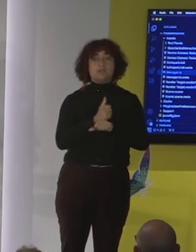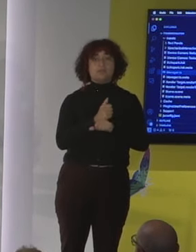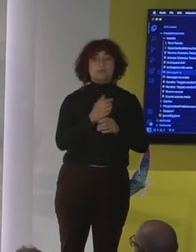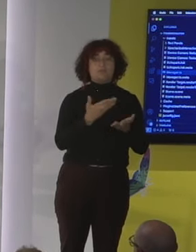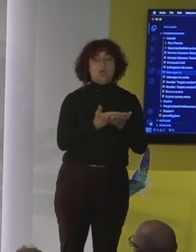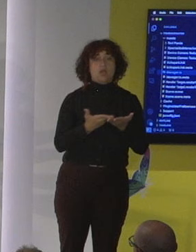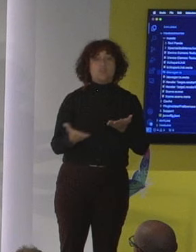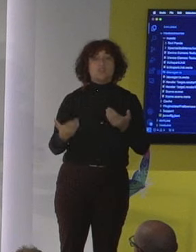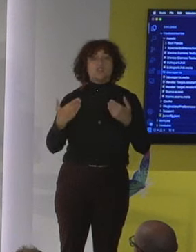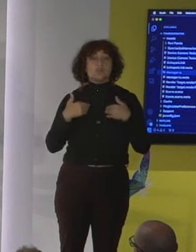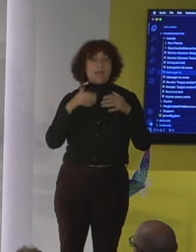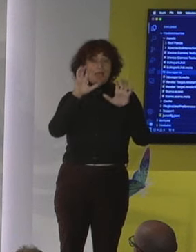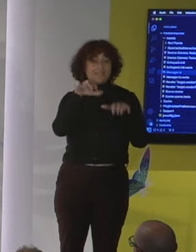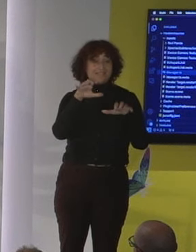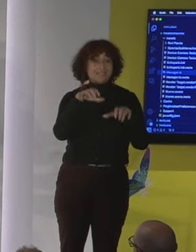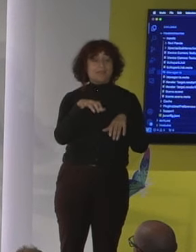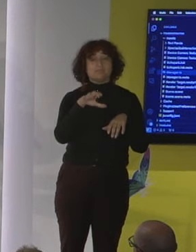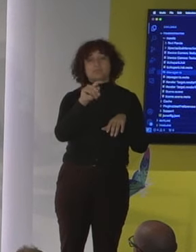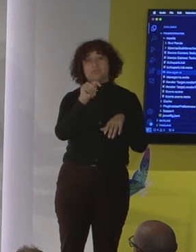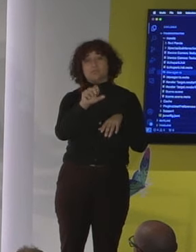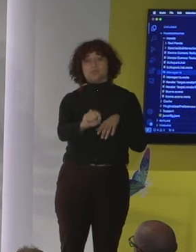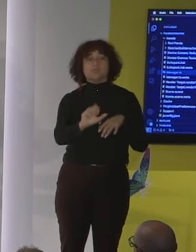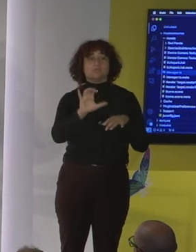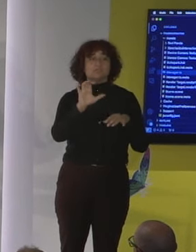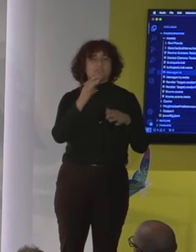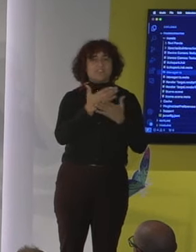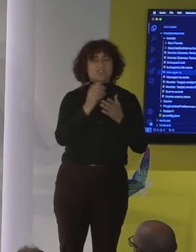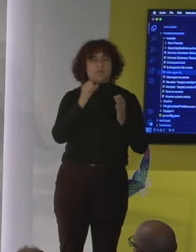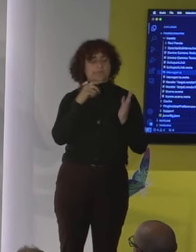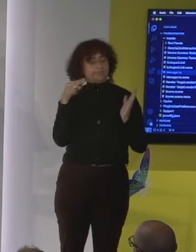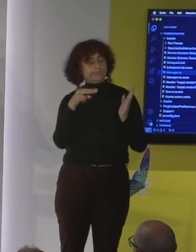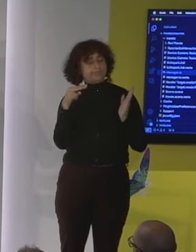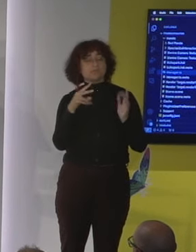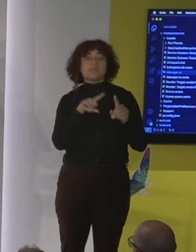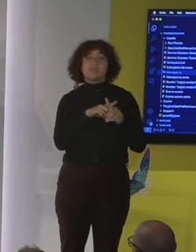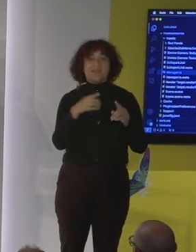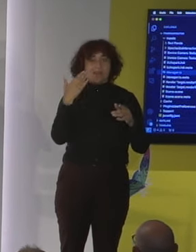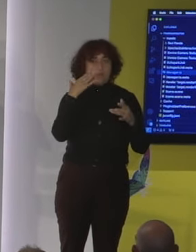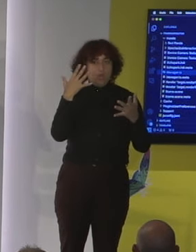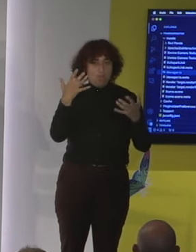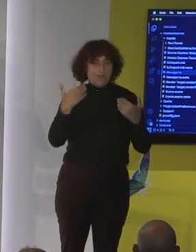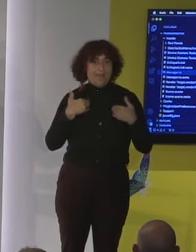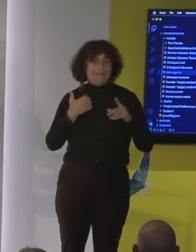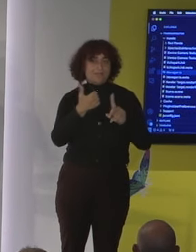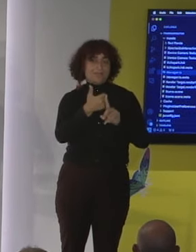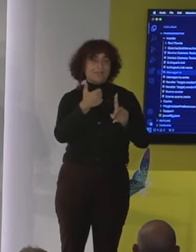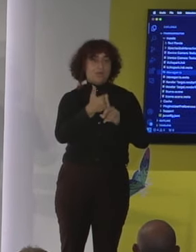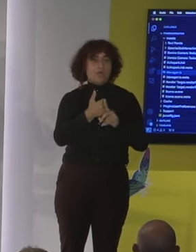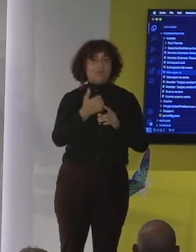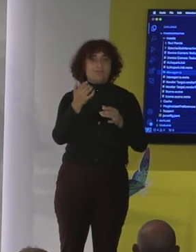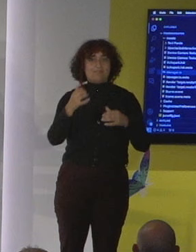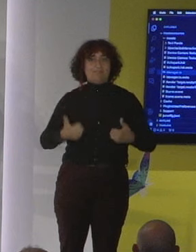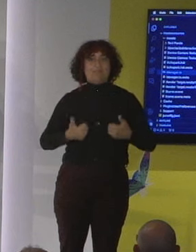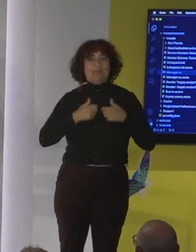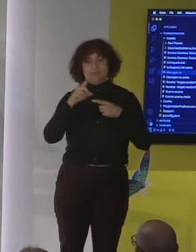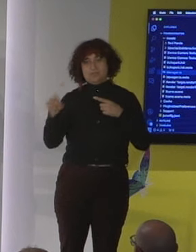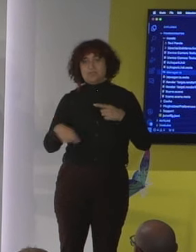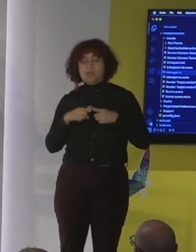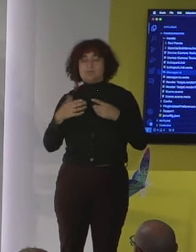that are just purely code as modules that you can reference. But I know that I want this to have its own object lifecycle. I'm gonna have a component instance